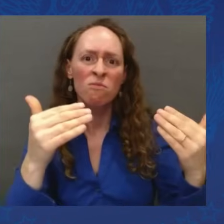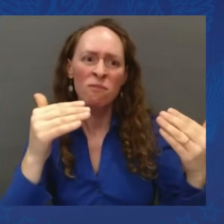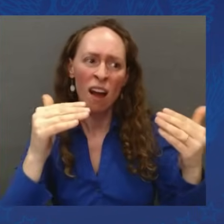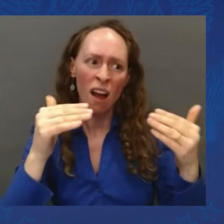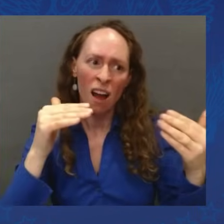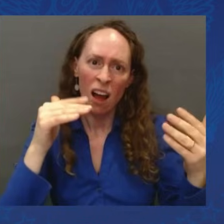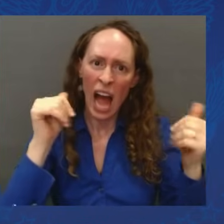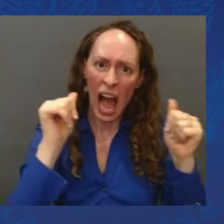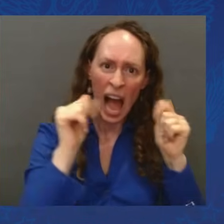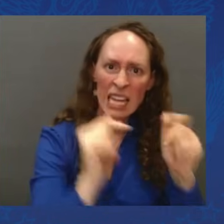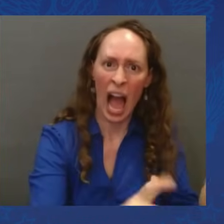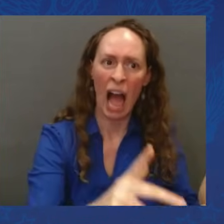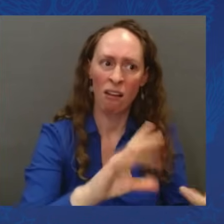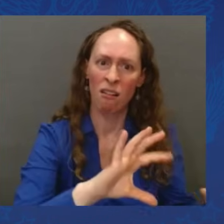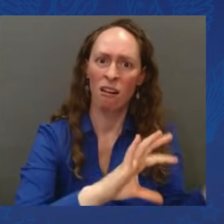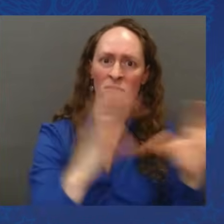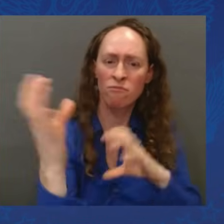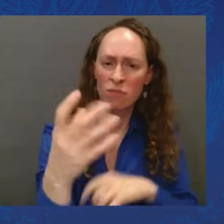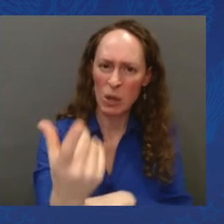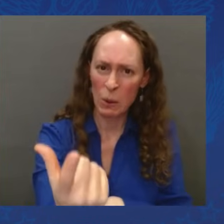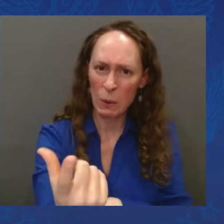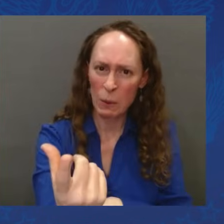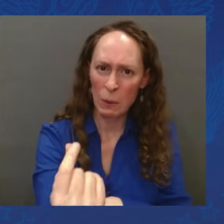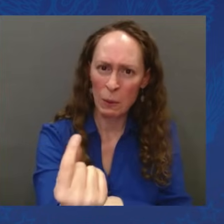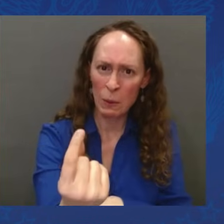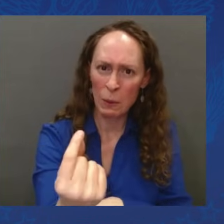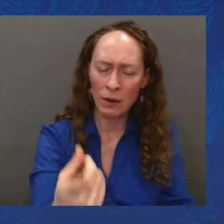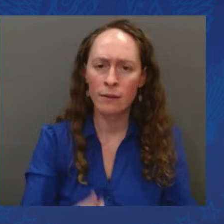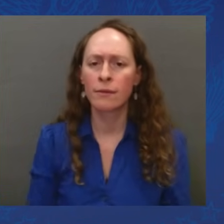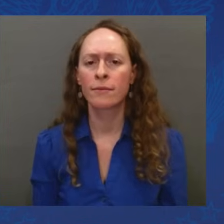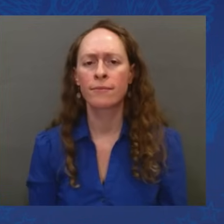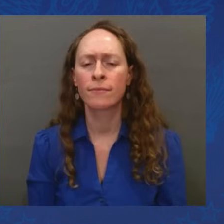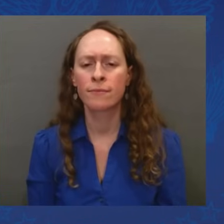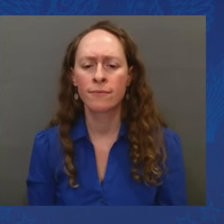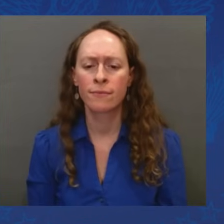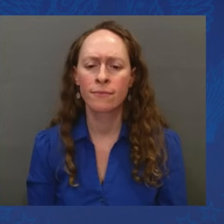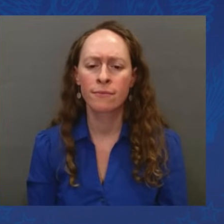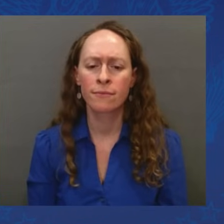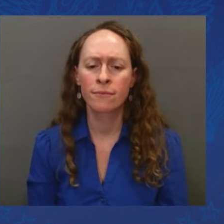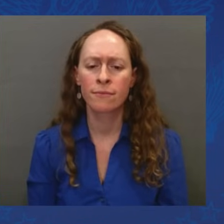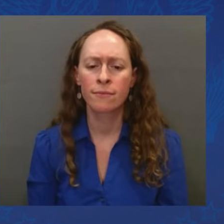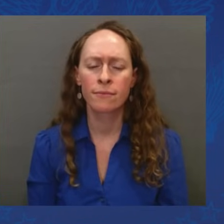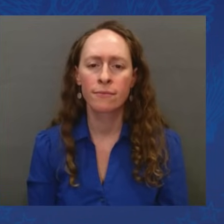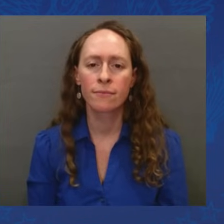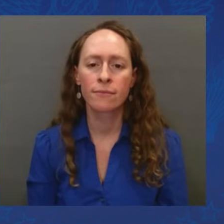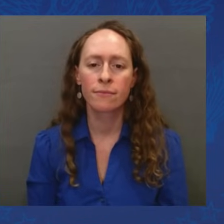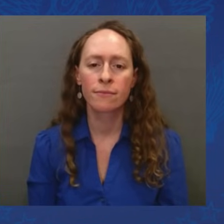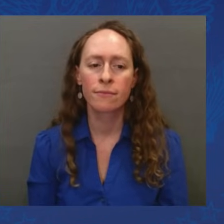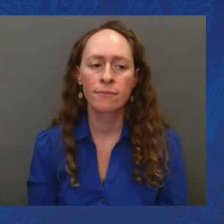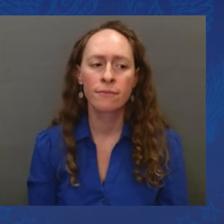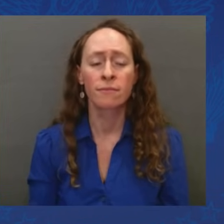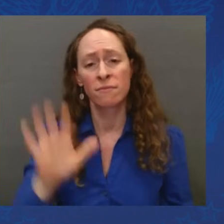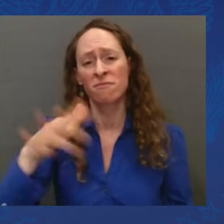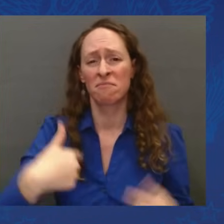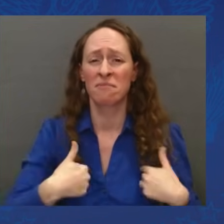that we -- we maintain an agreement that there is a One China policy and that --